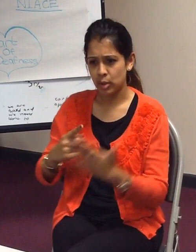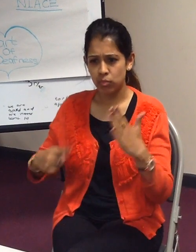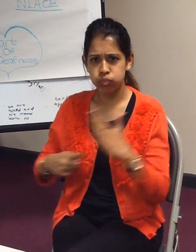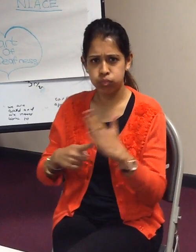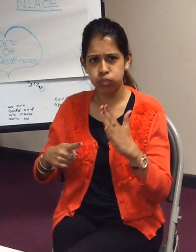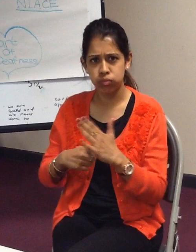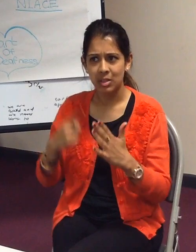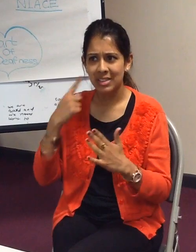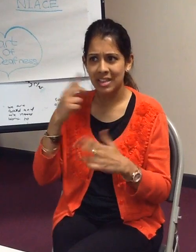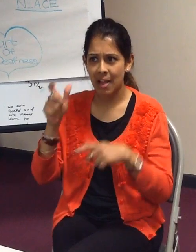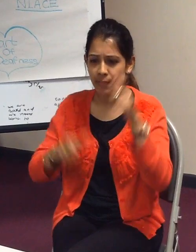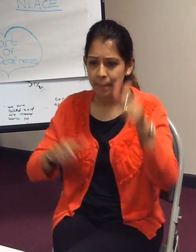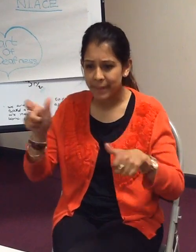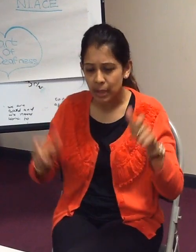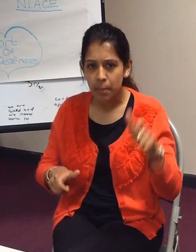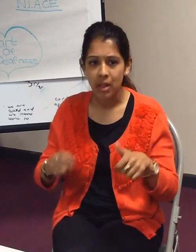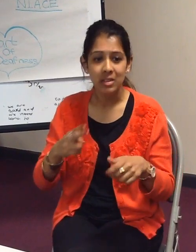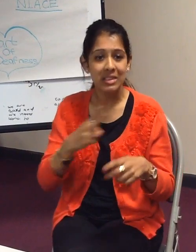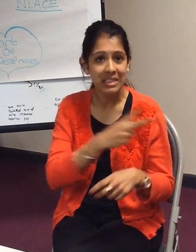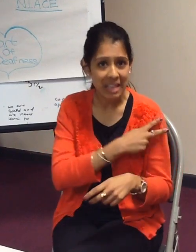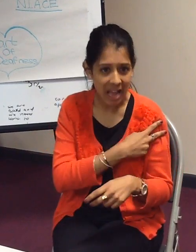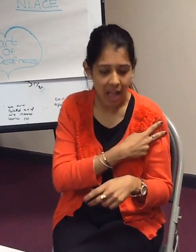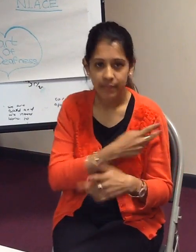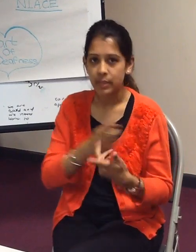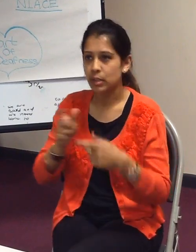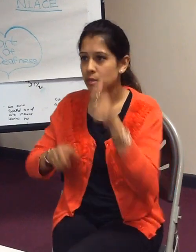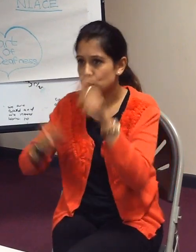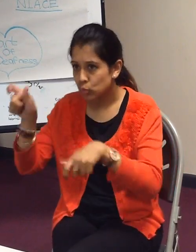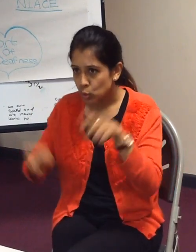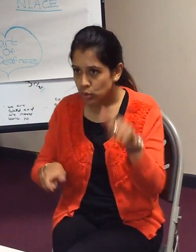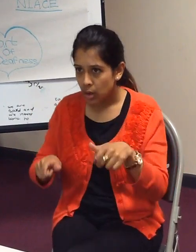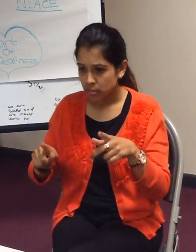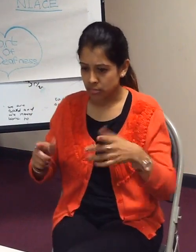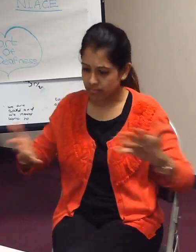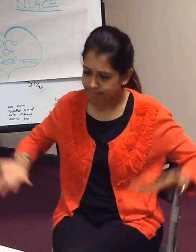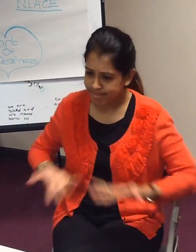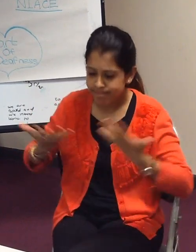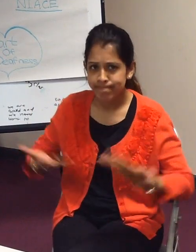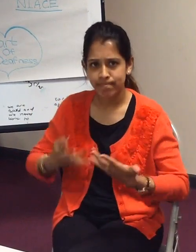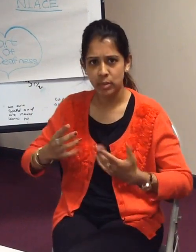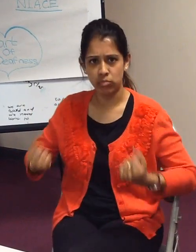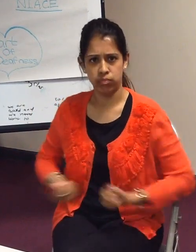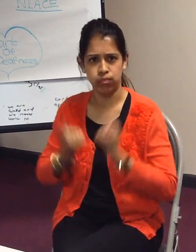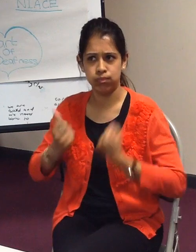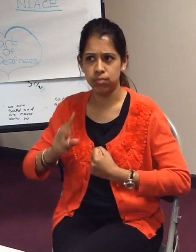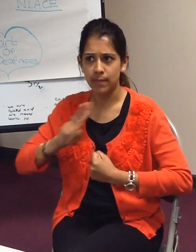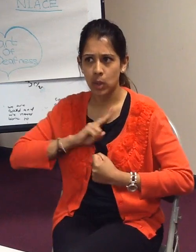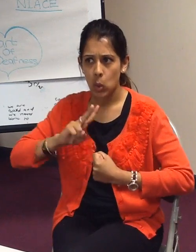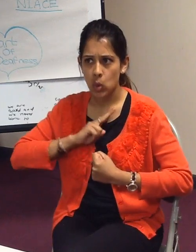I believe that it is really important that Deaf people (staff and learners) are encouraged to have a strong "voice"